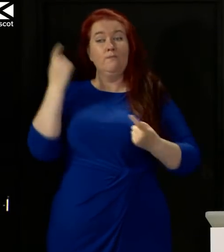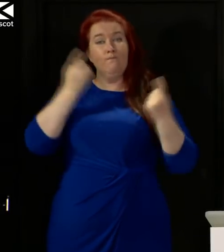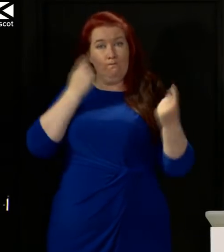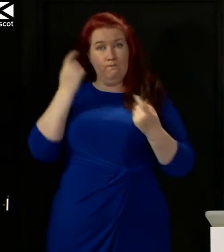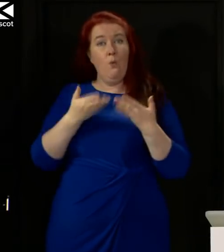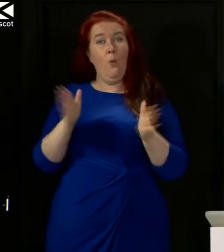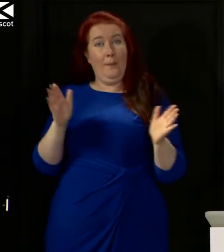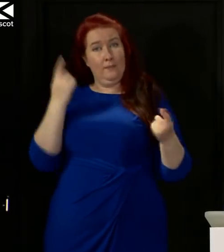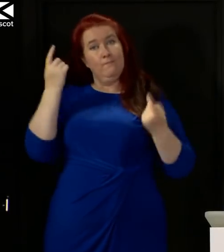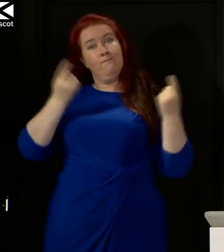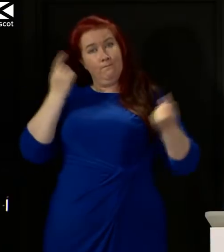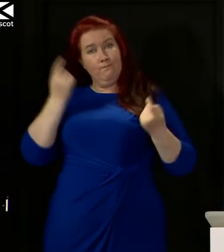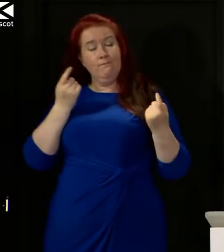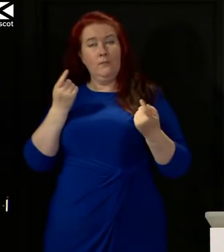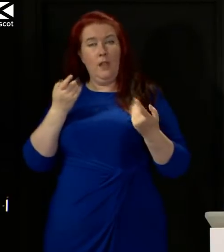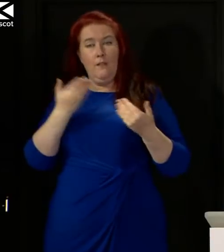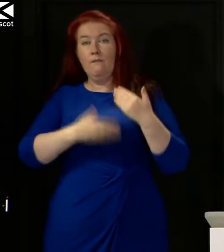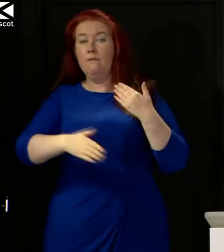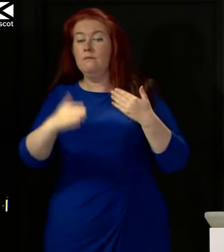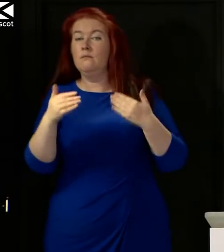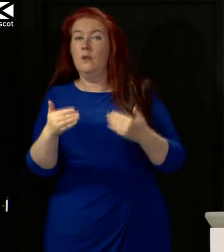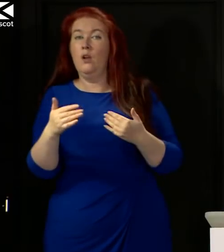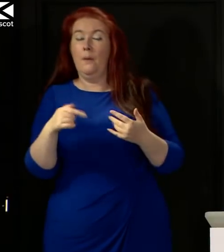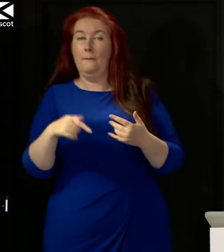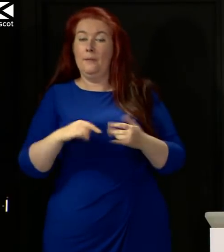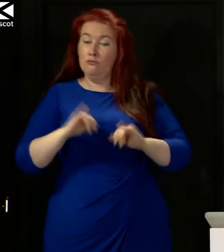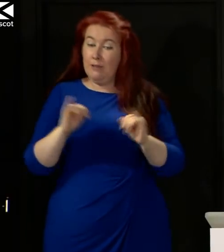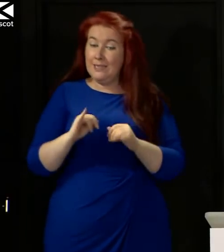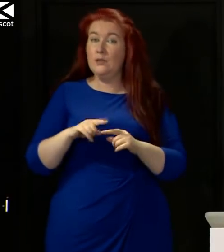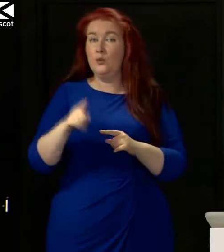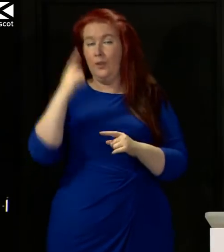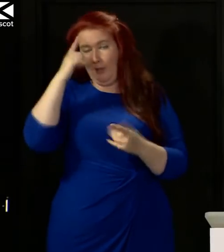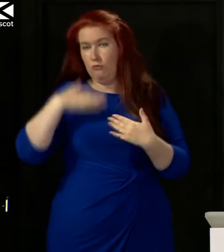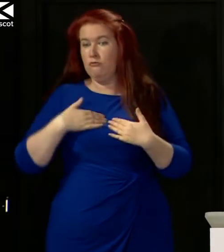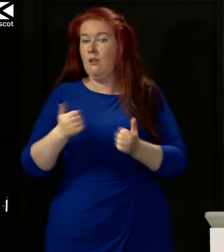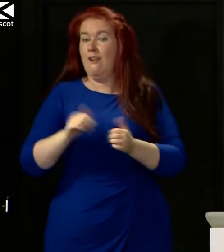through the crisis and out of the other end of the crisis into recovery. From the comments